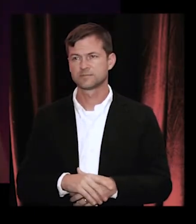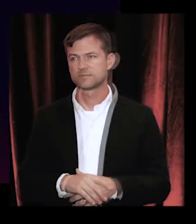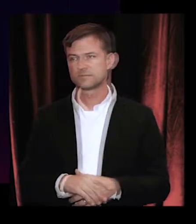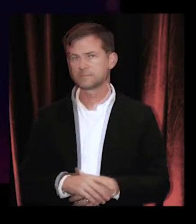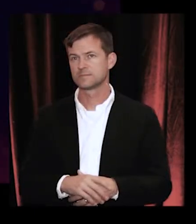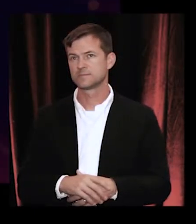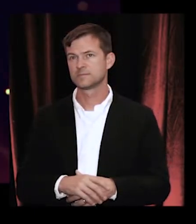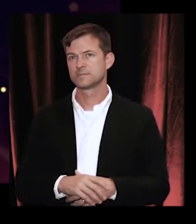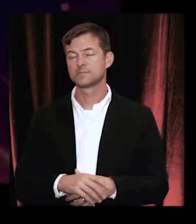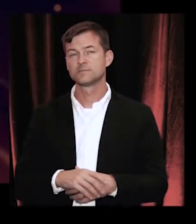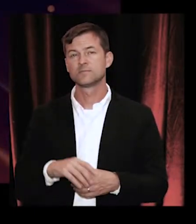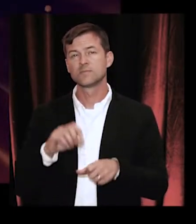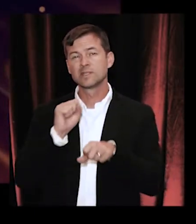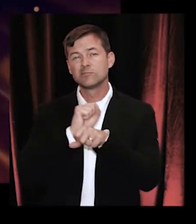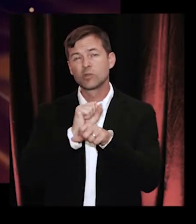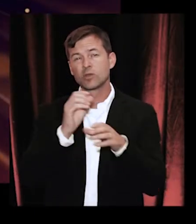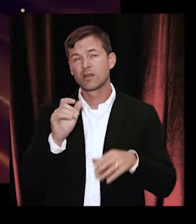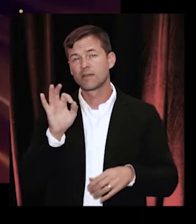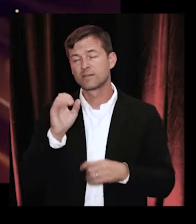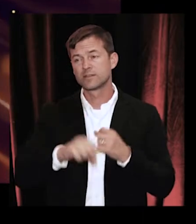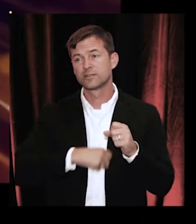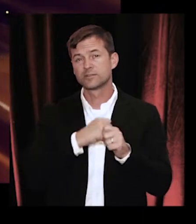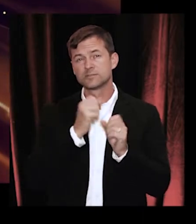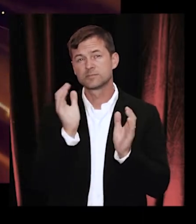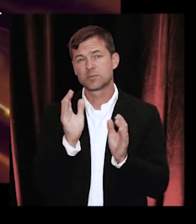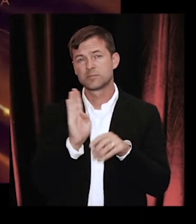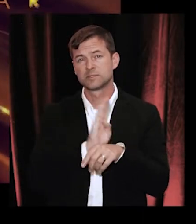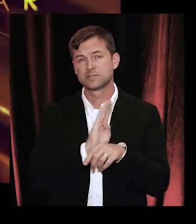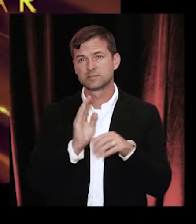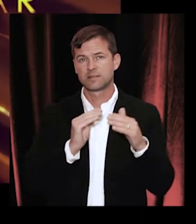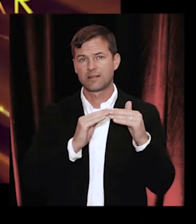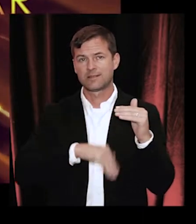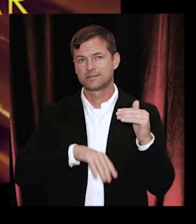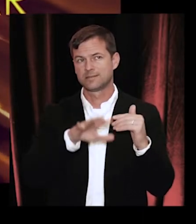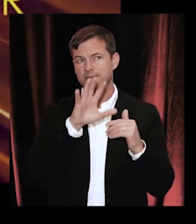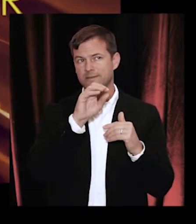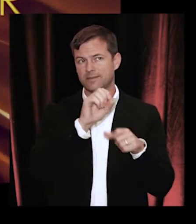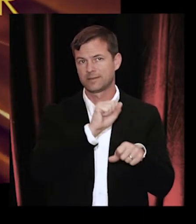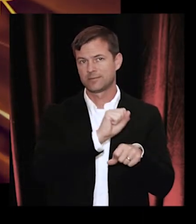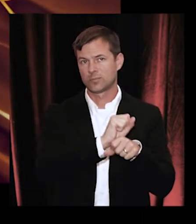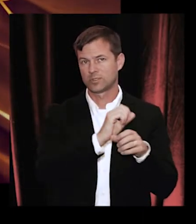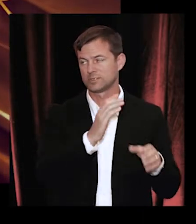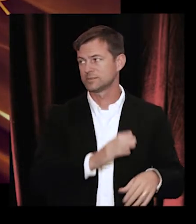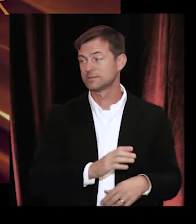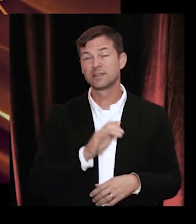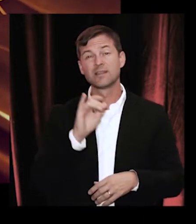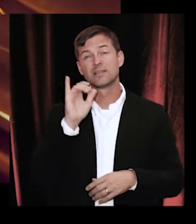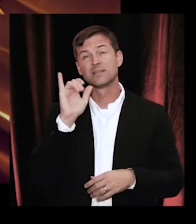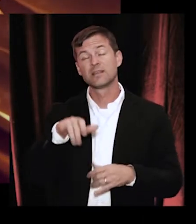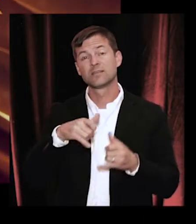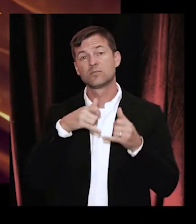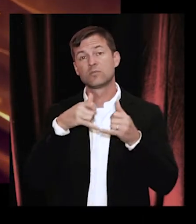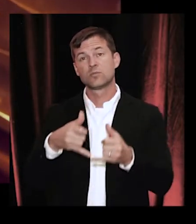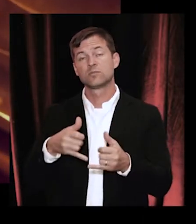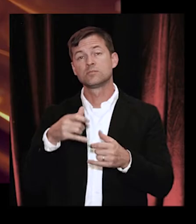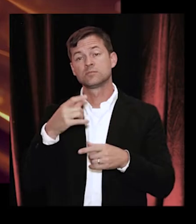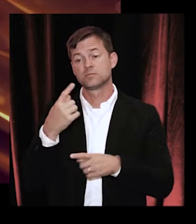Employee of the year in a small business which is less than 50 employees. This award is public recognition of an individual